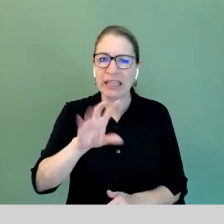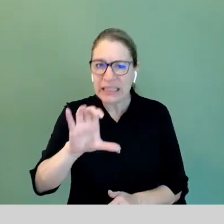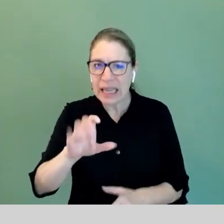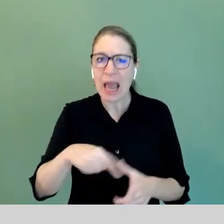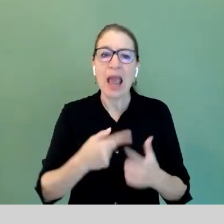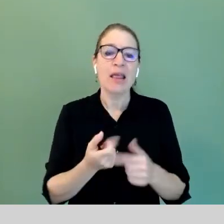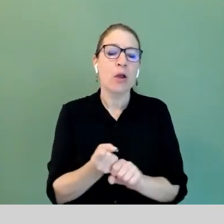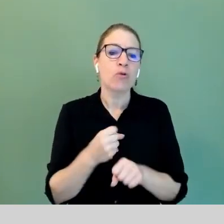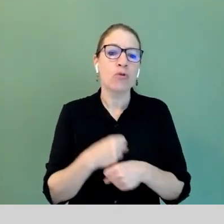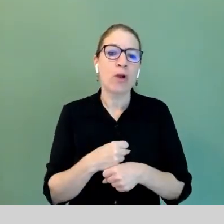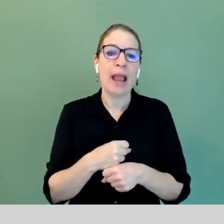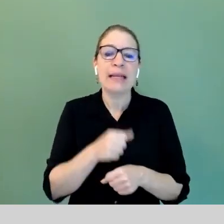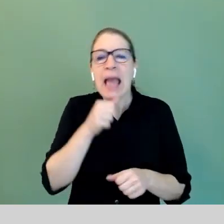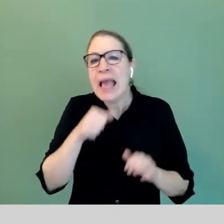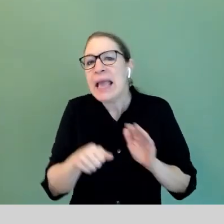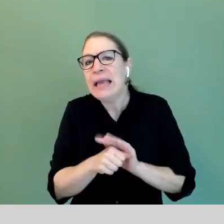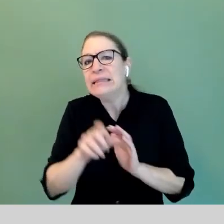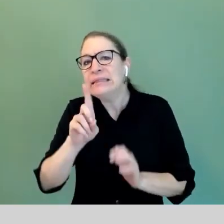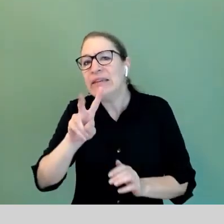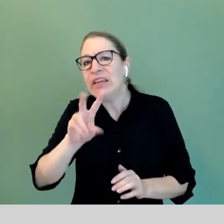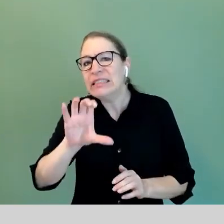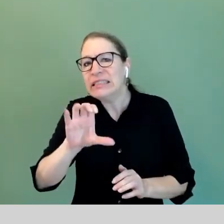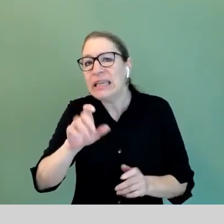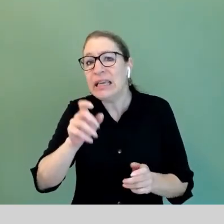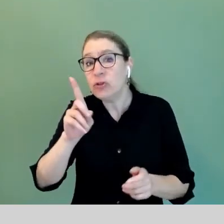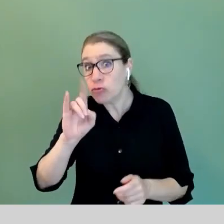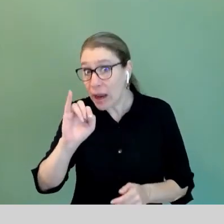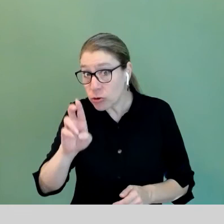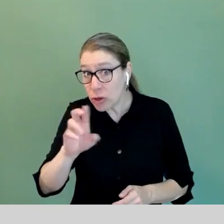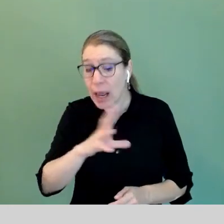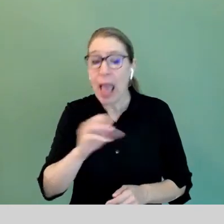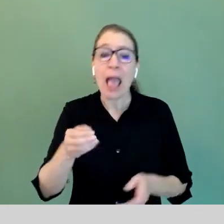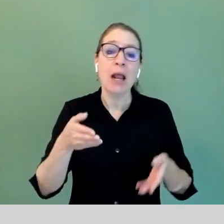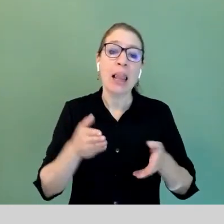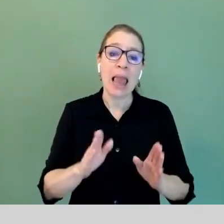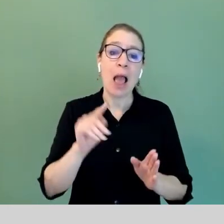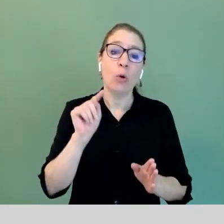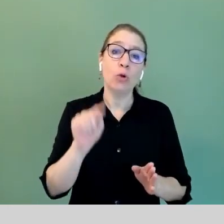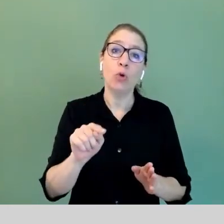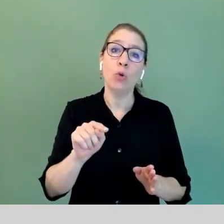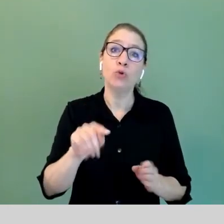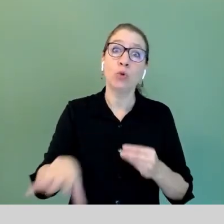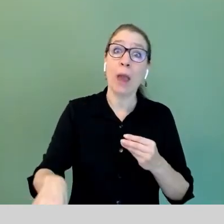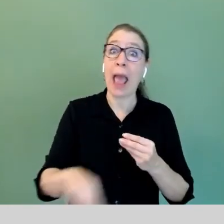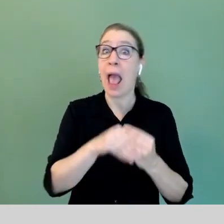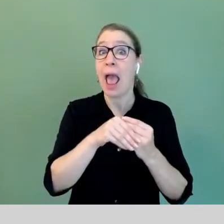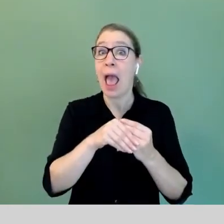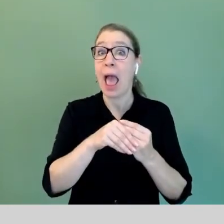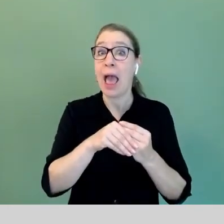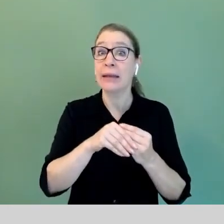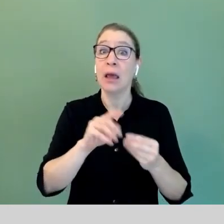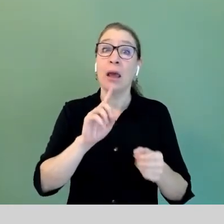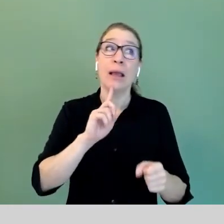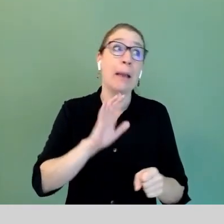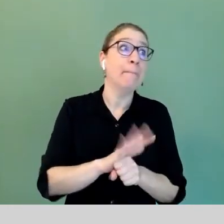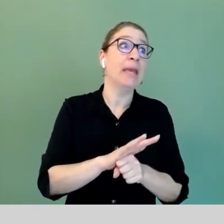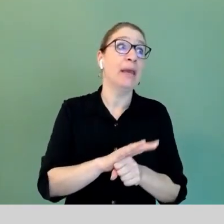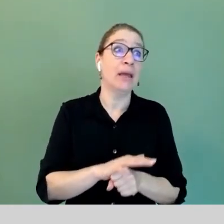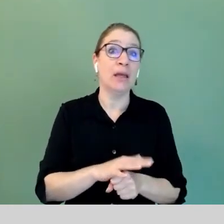which then creates a hidden DVC directory. And it allows you to add, commit, et cetera, et cetera,